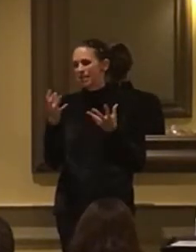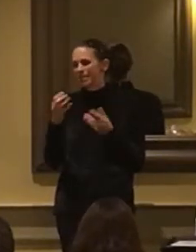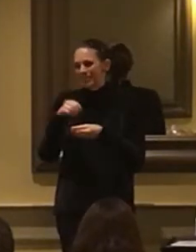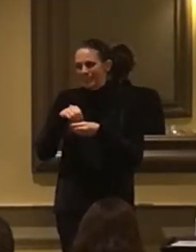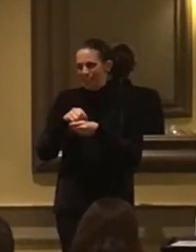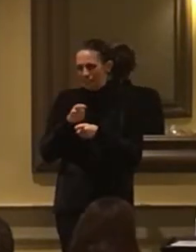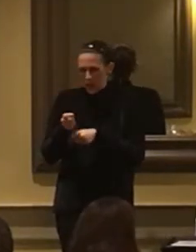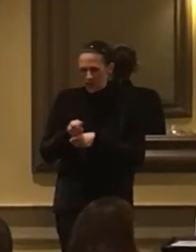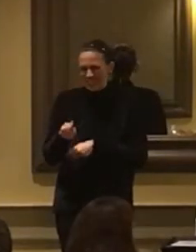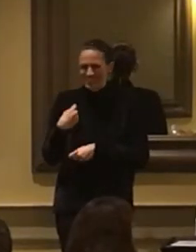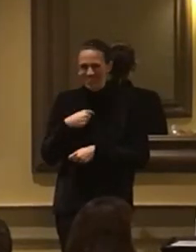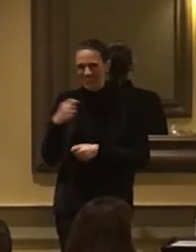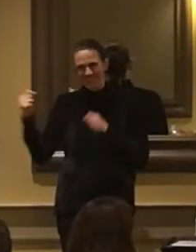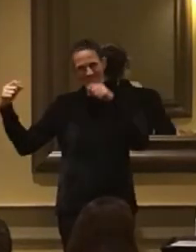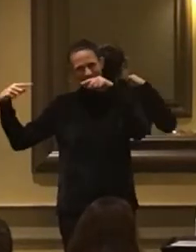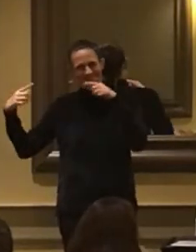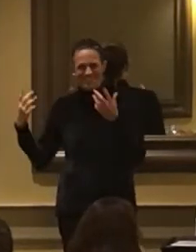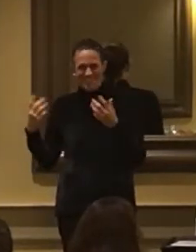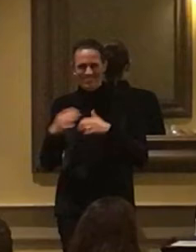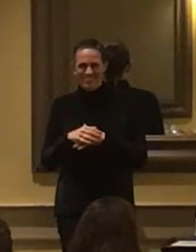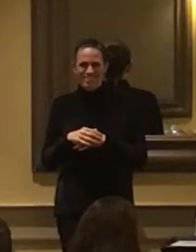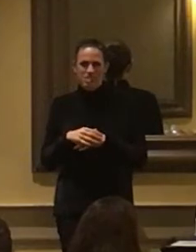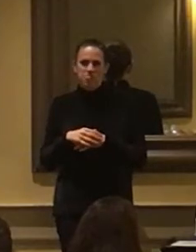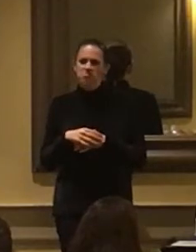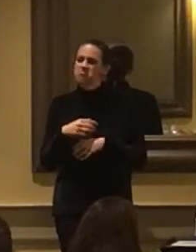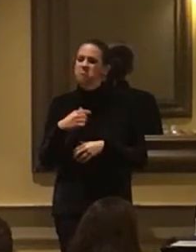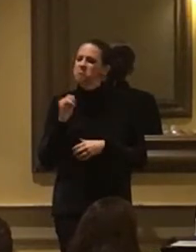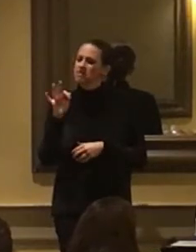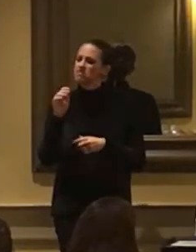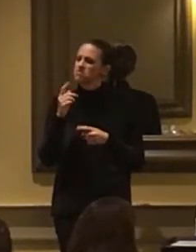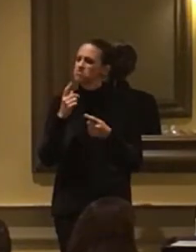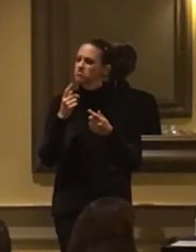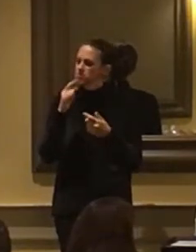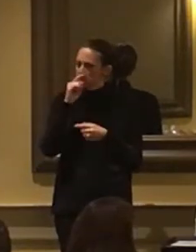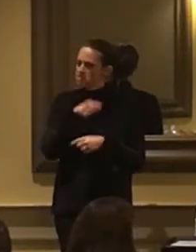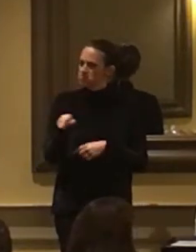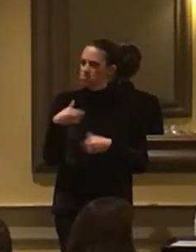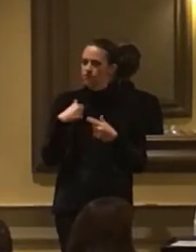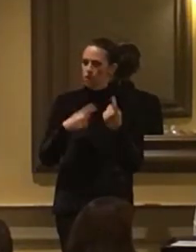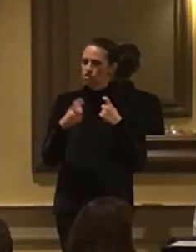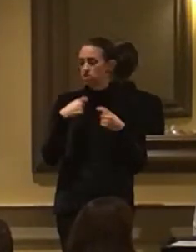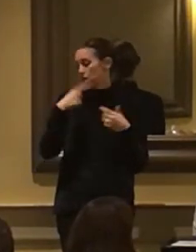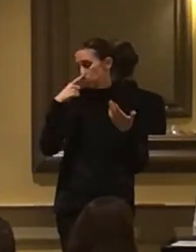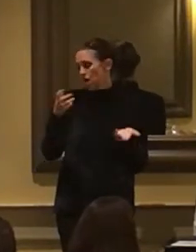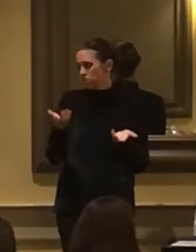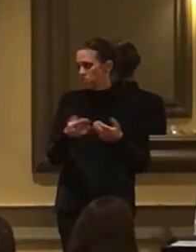But yeah, I didn't mind answering questions when kids had them back in the day.